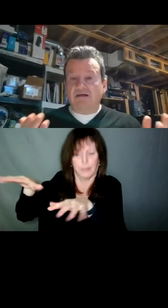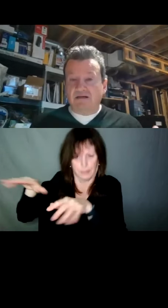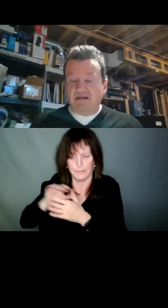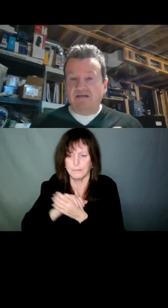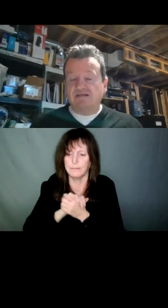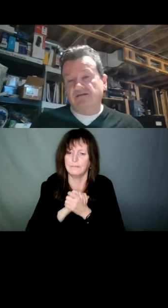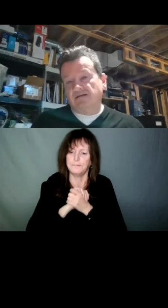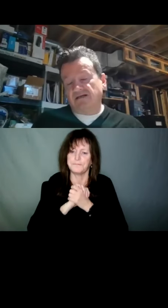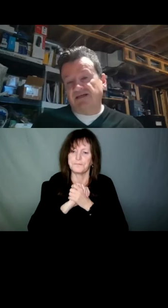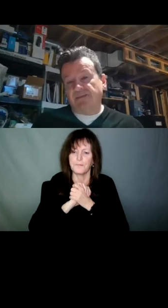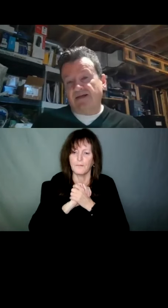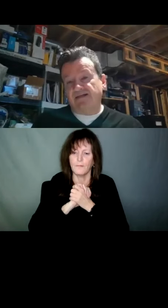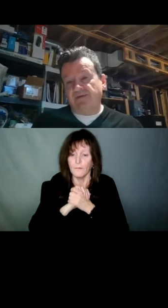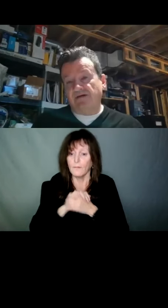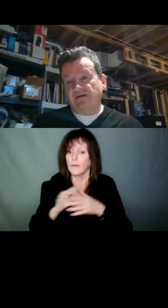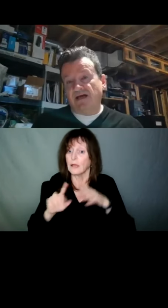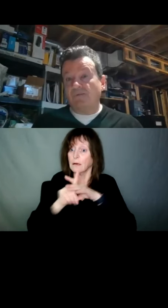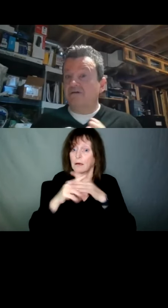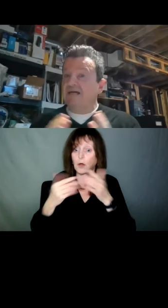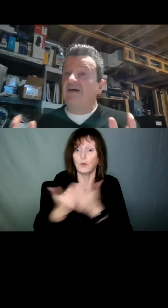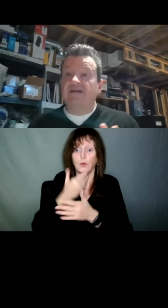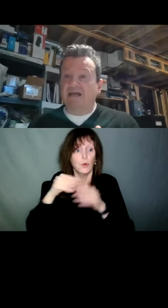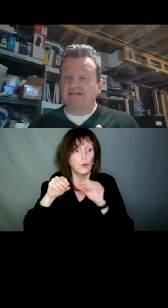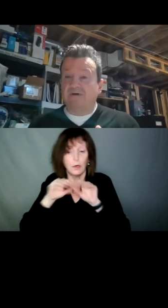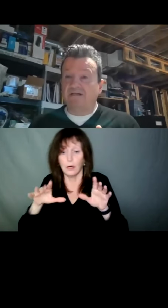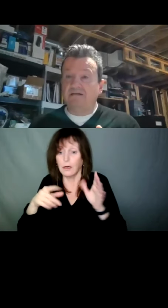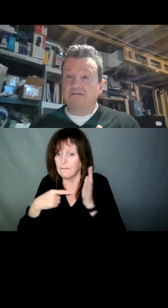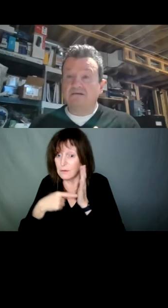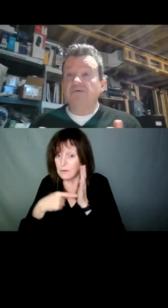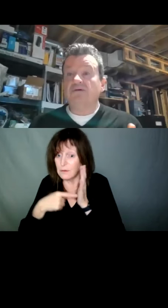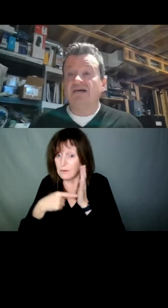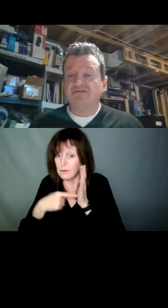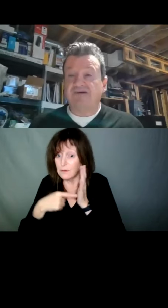vaccine based on what's going on in the specific country and